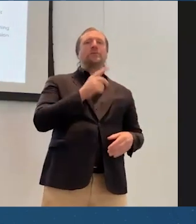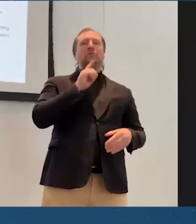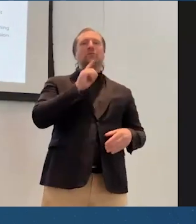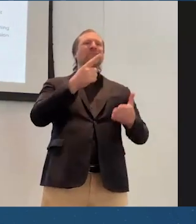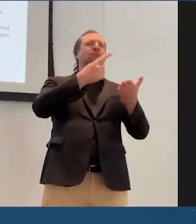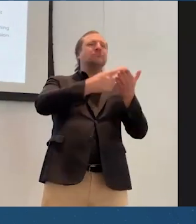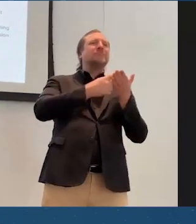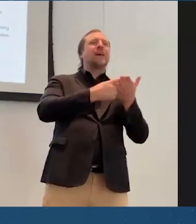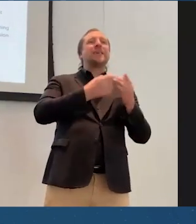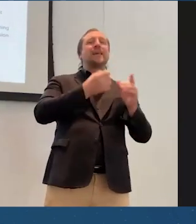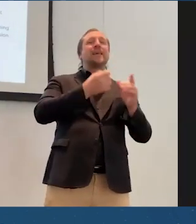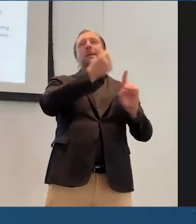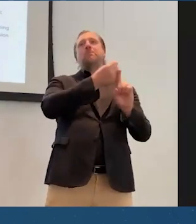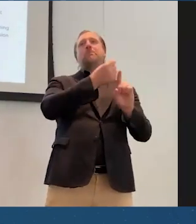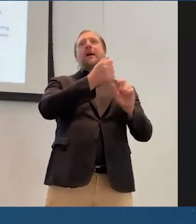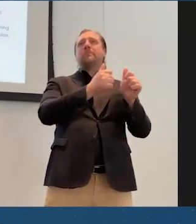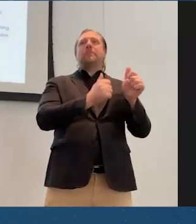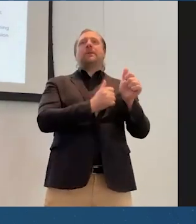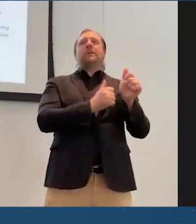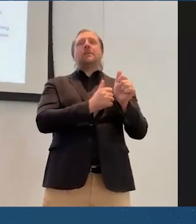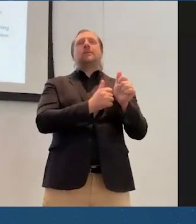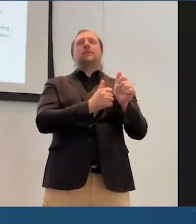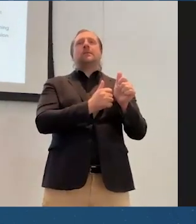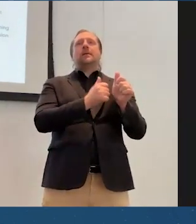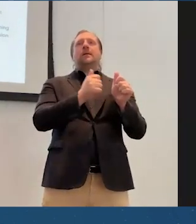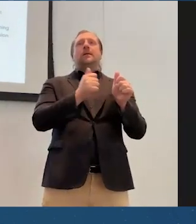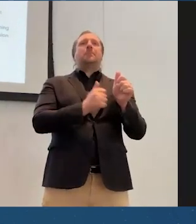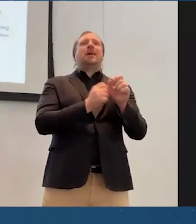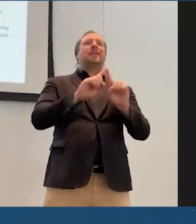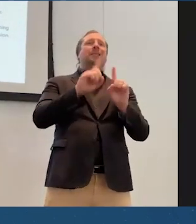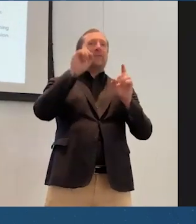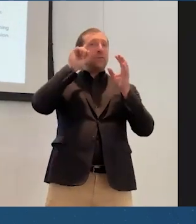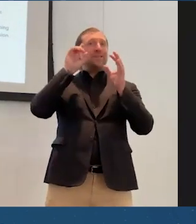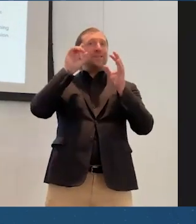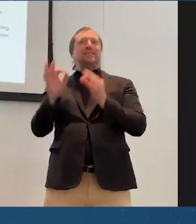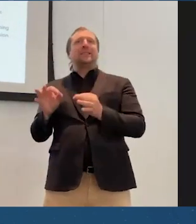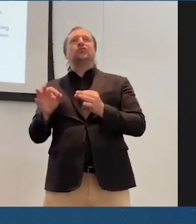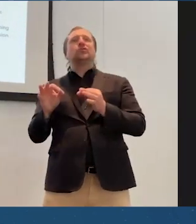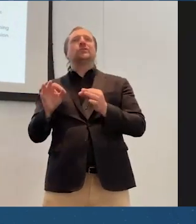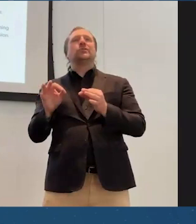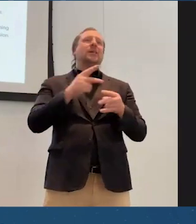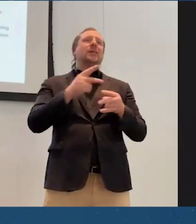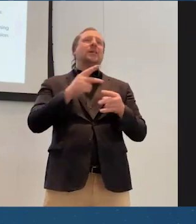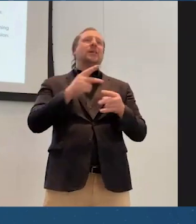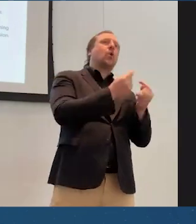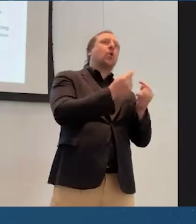the impacts behind the different decisions our product team is making.